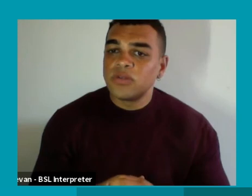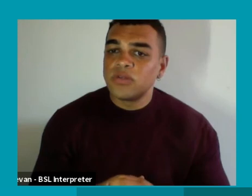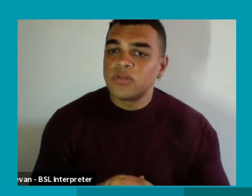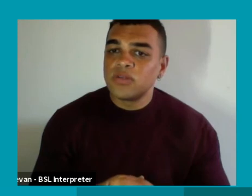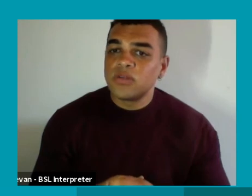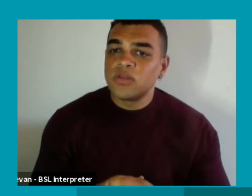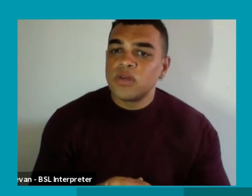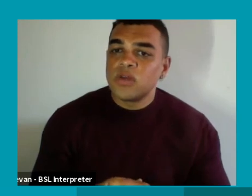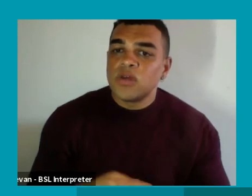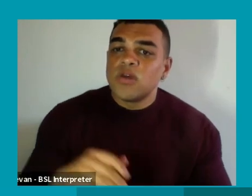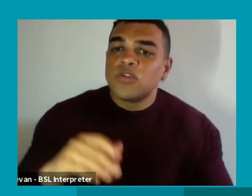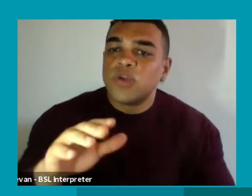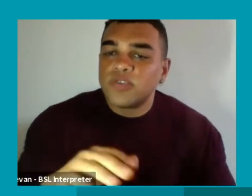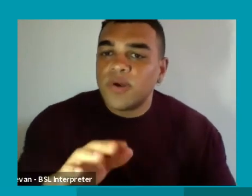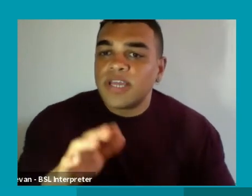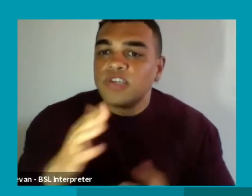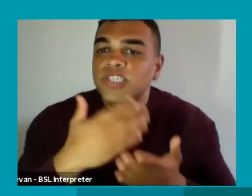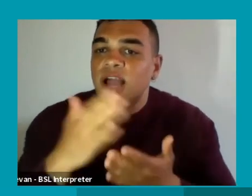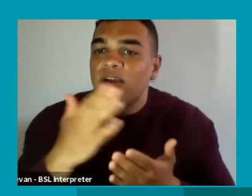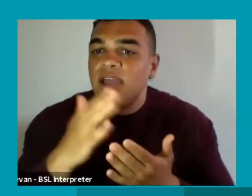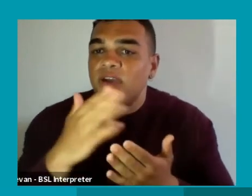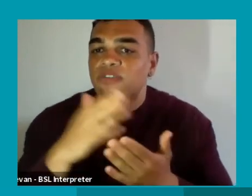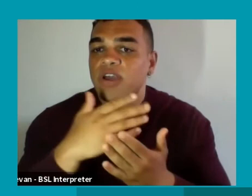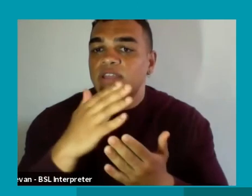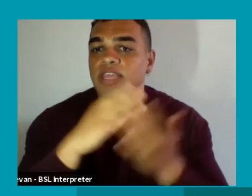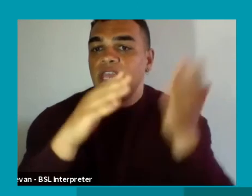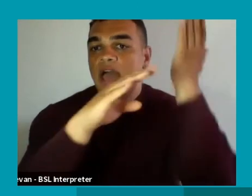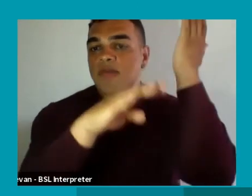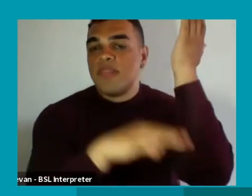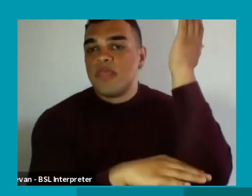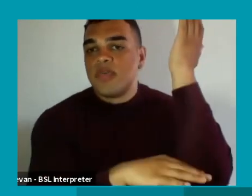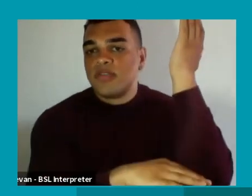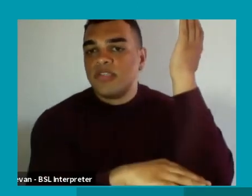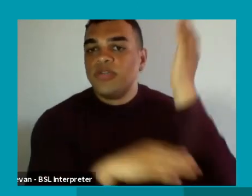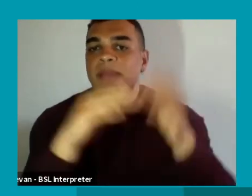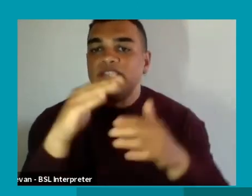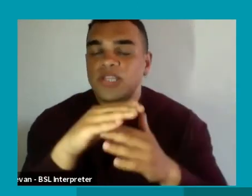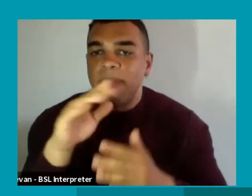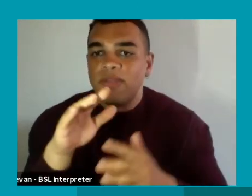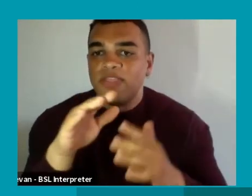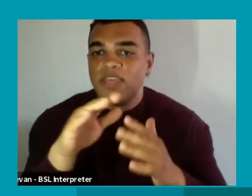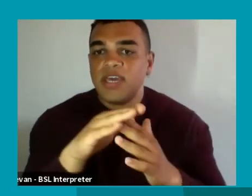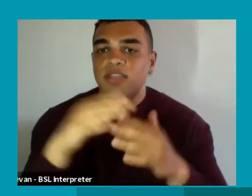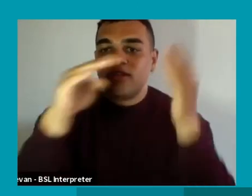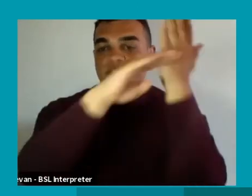and you can sort that by area. Sorry you mentioned about scheme,